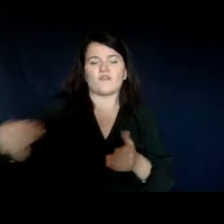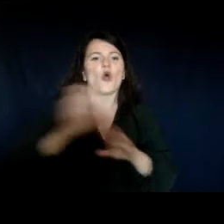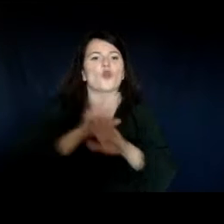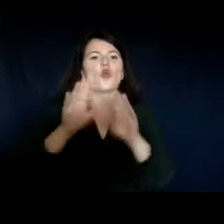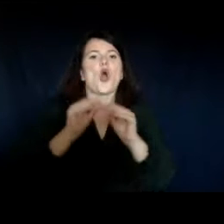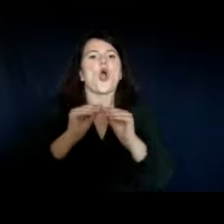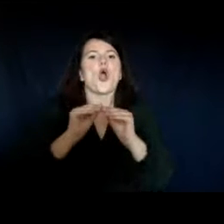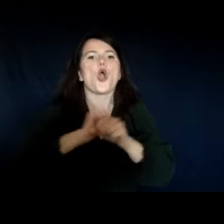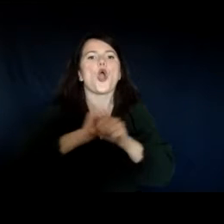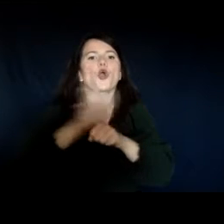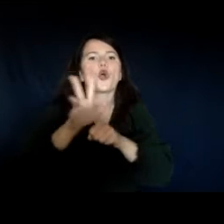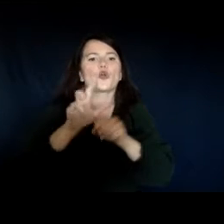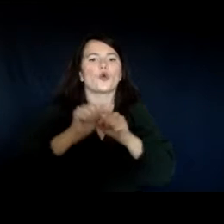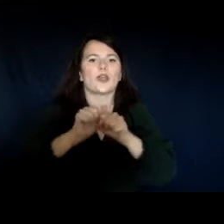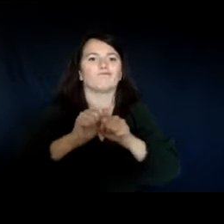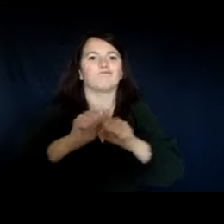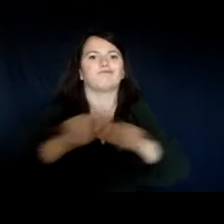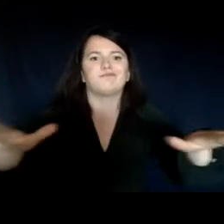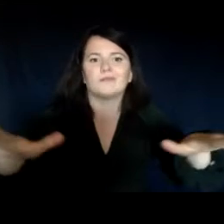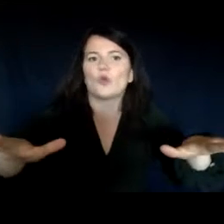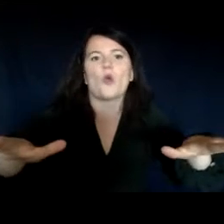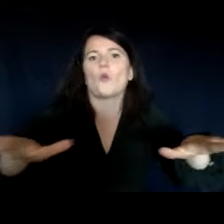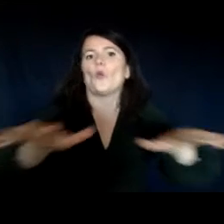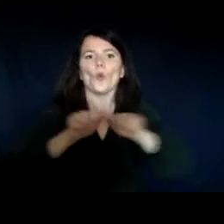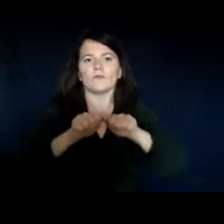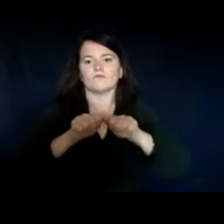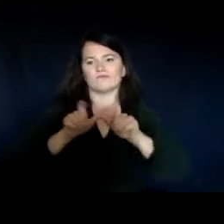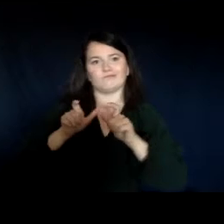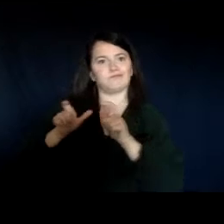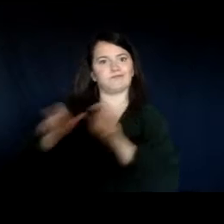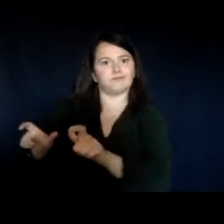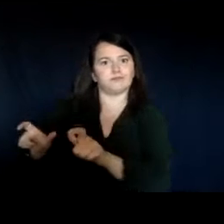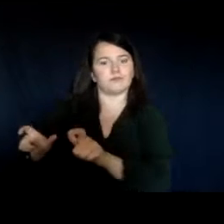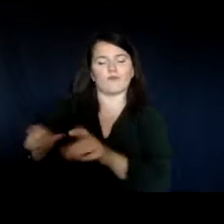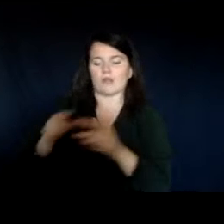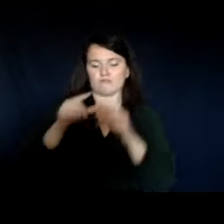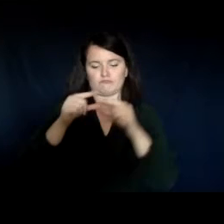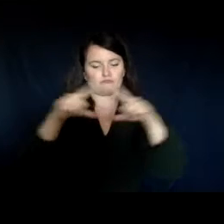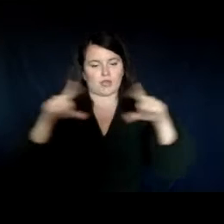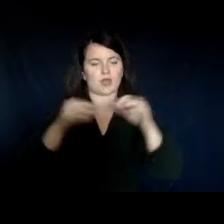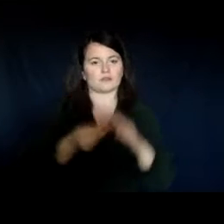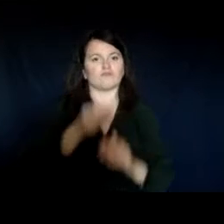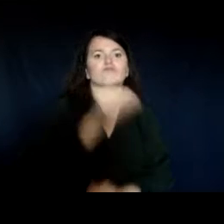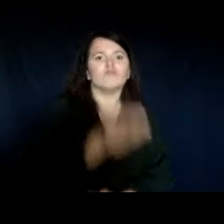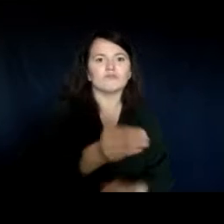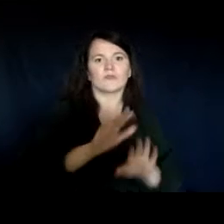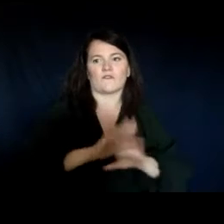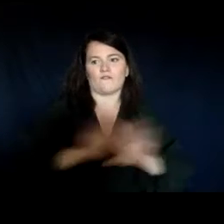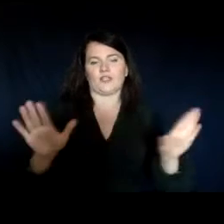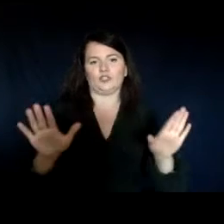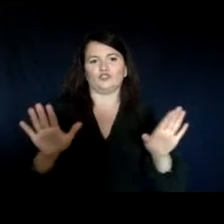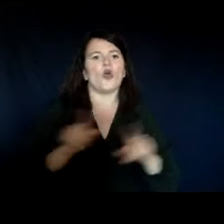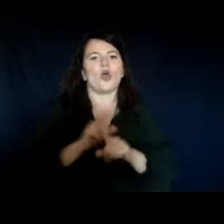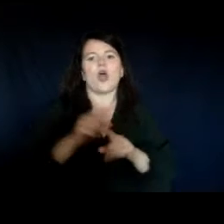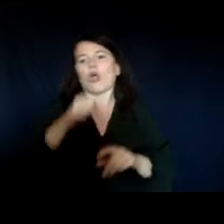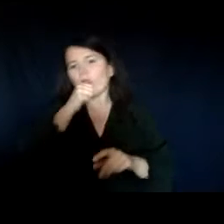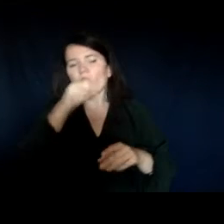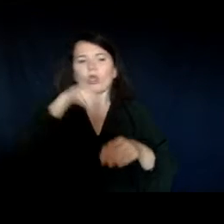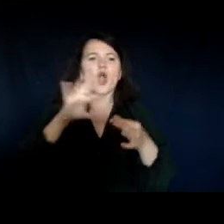The co-legislators have decided at the proposal from the Commission